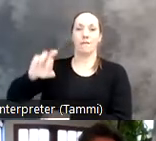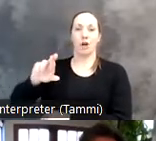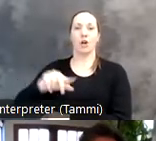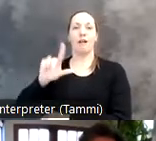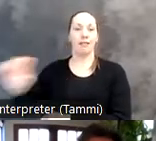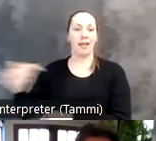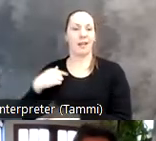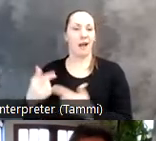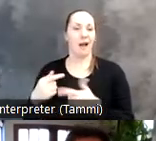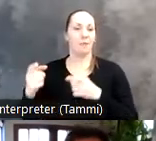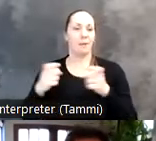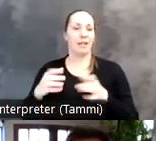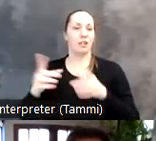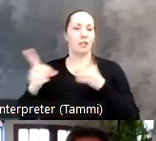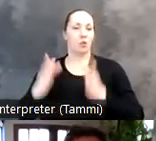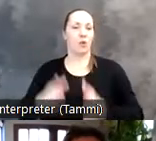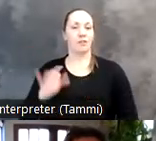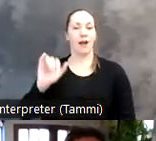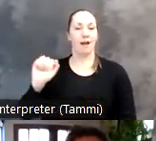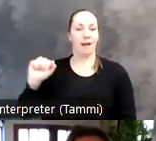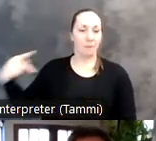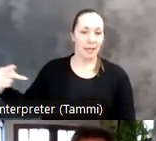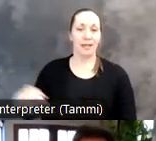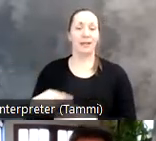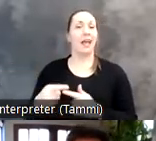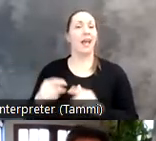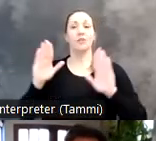are. My name again is Christopher Lee, managing director